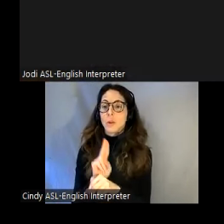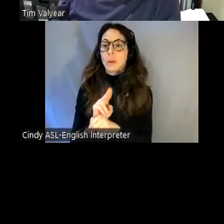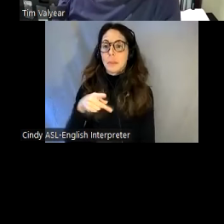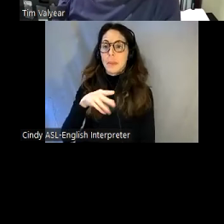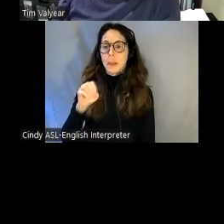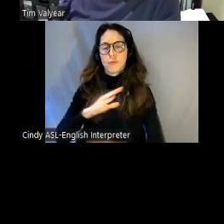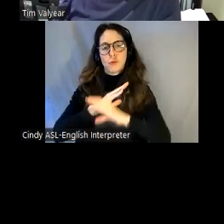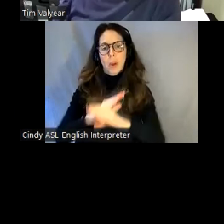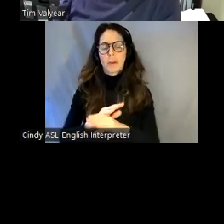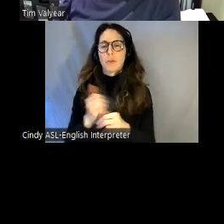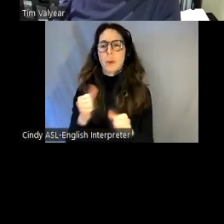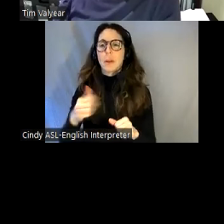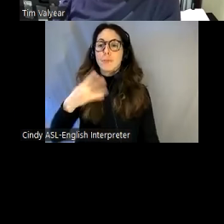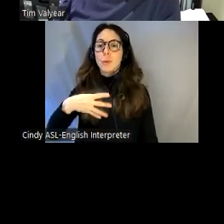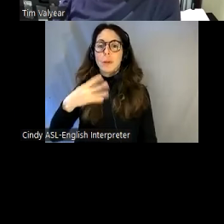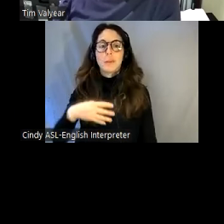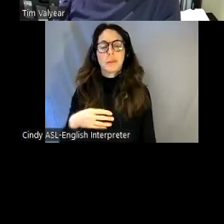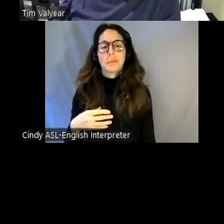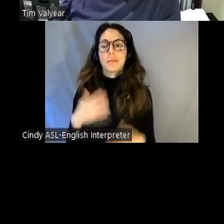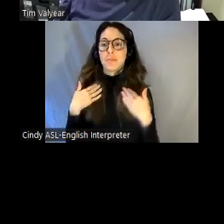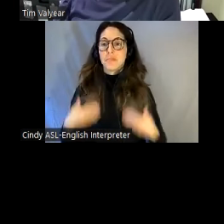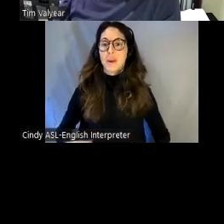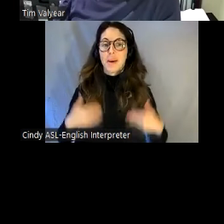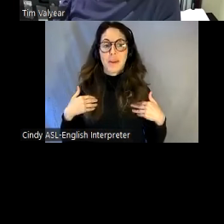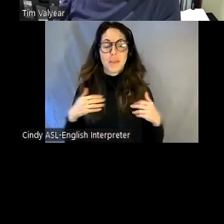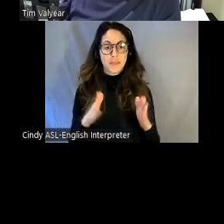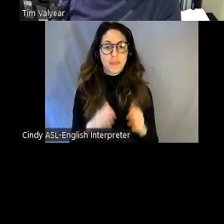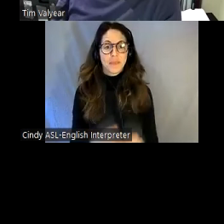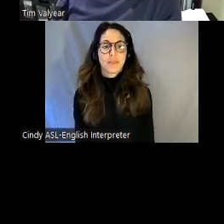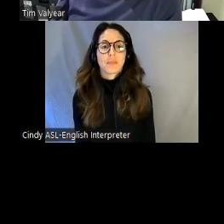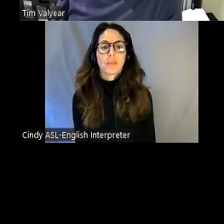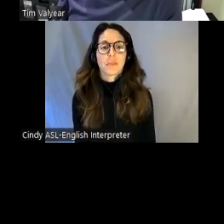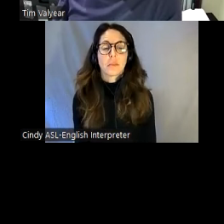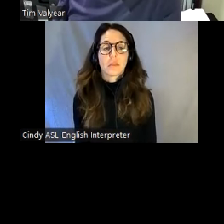because of the fact of its availability. Using PPE to help protect us against the bodily fluids as well. Next